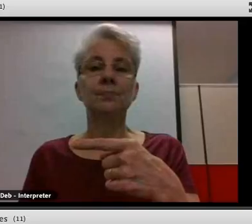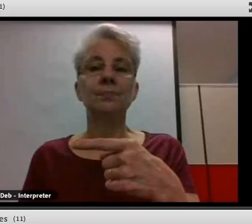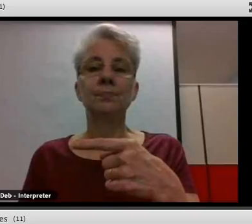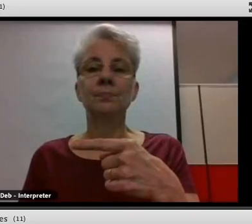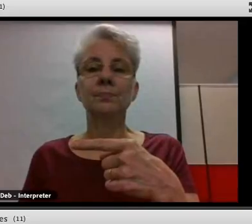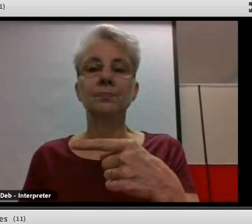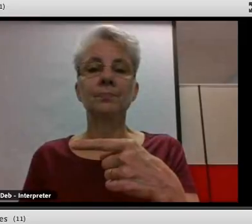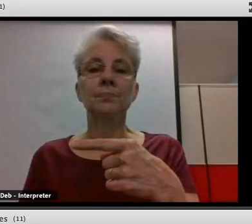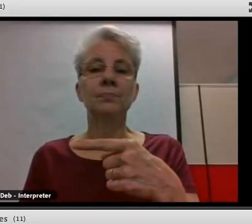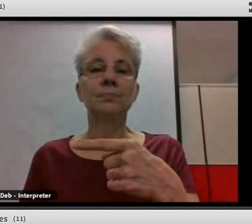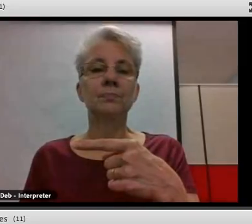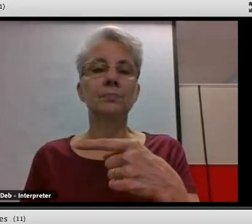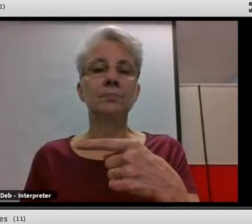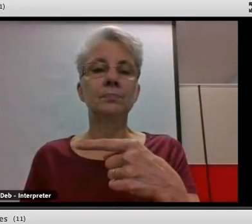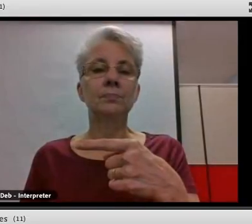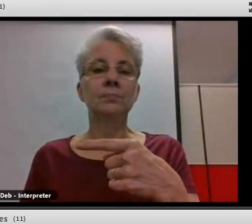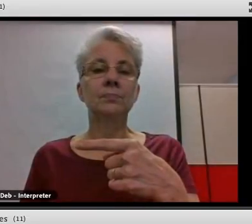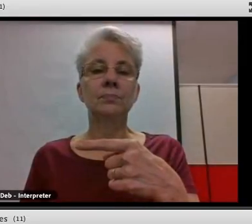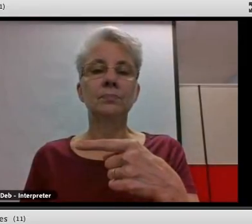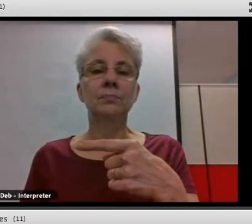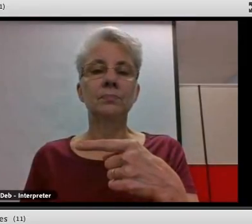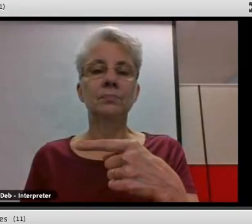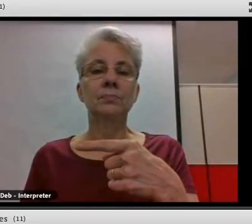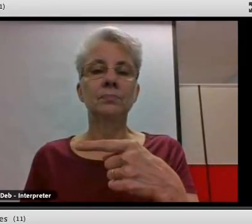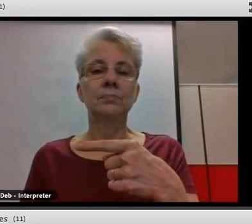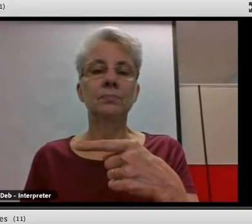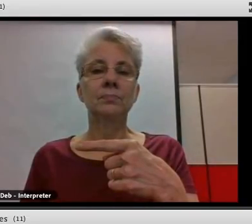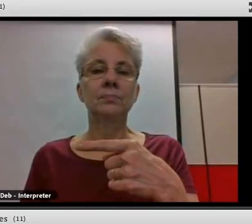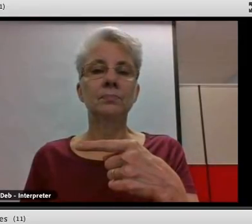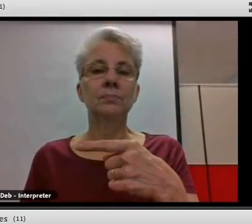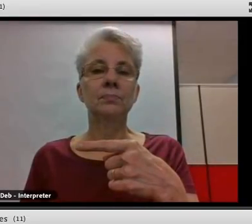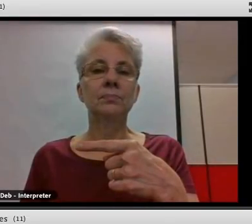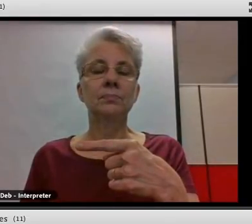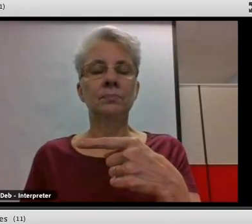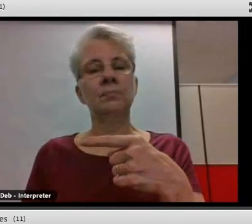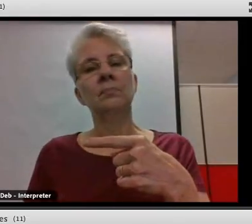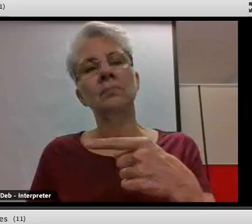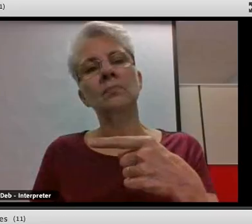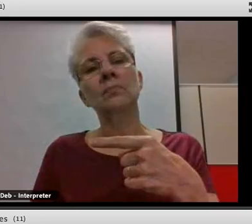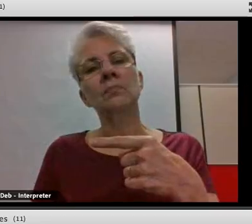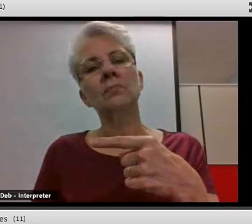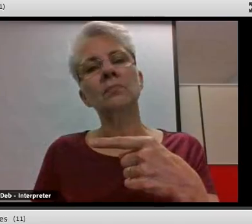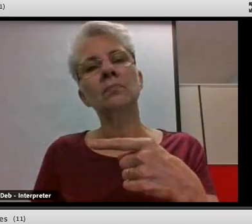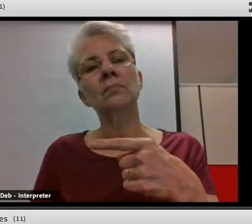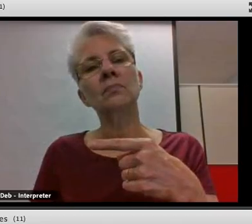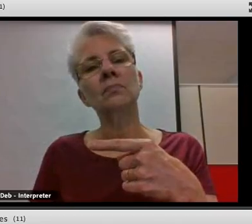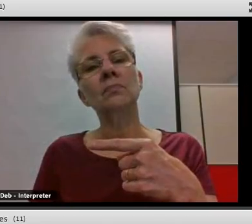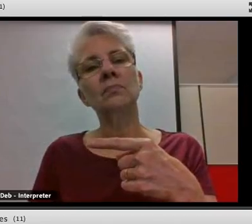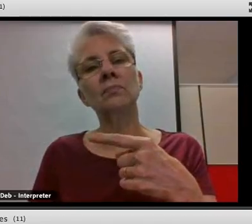So for instance, this one is a 19th-century lithograph of prominent abolitionists and office holders.